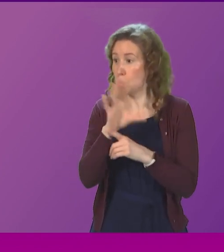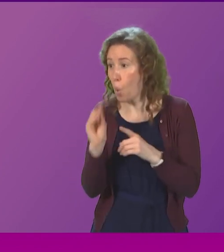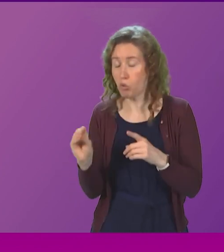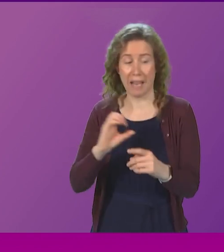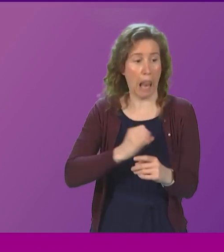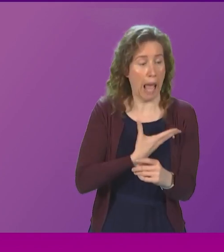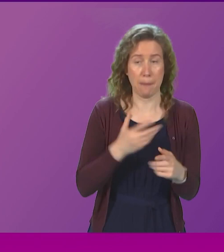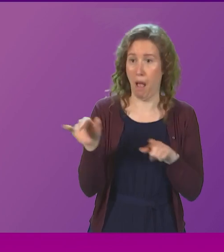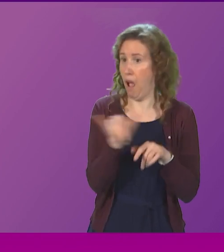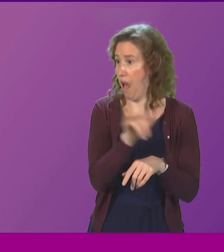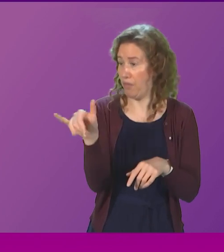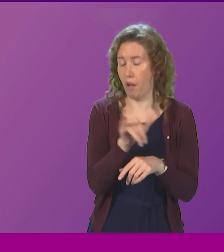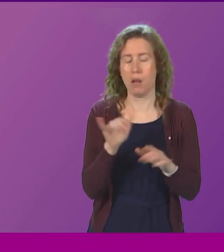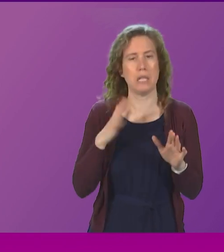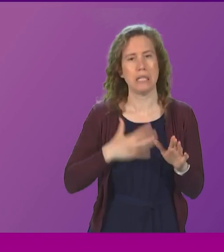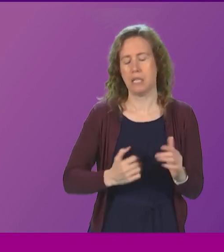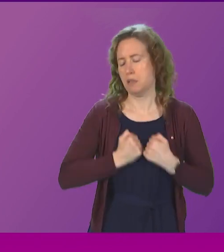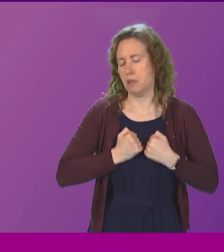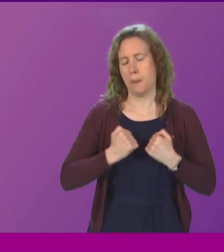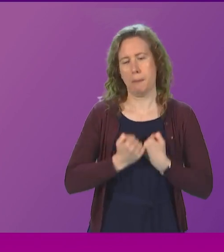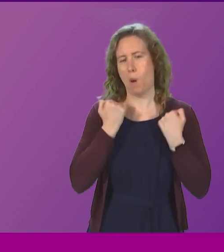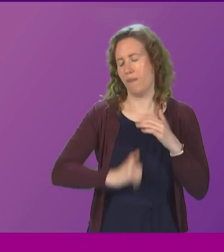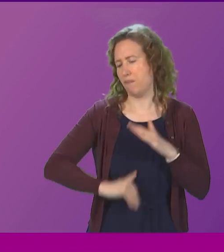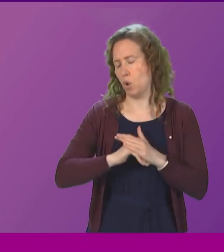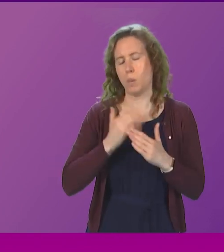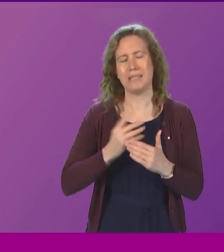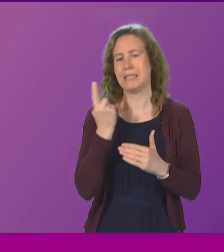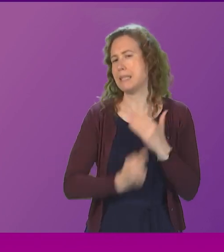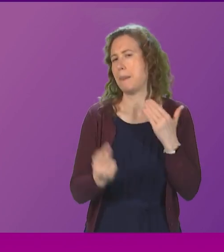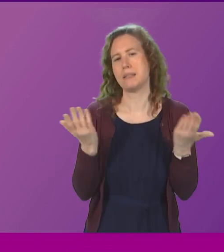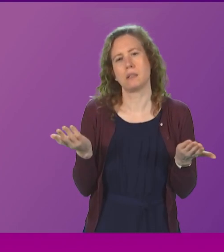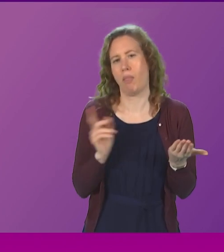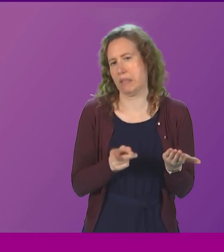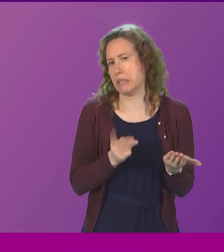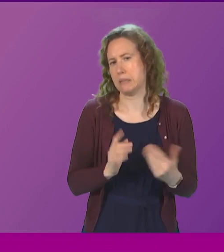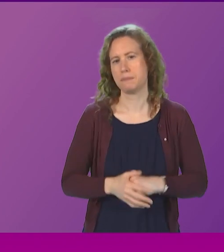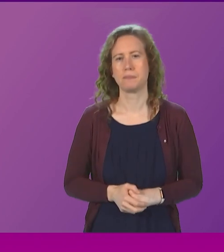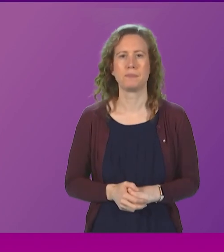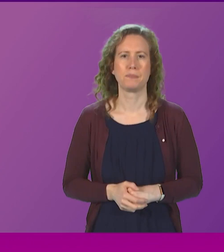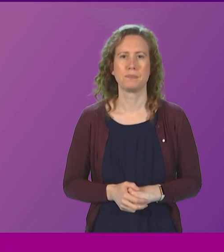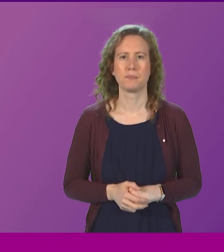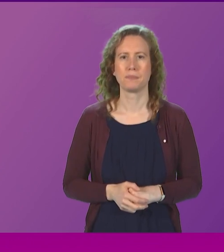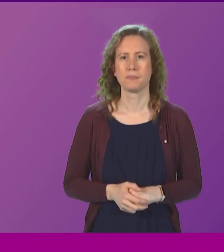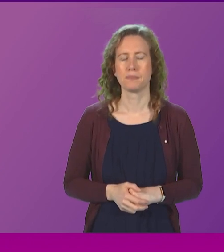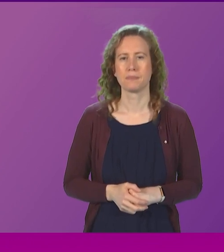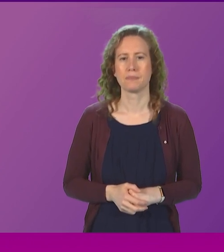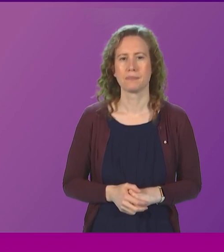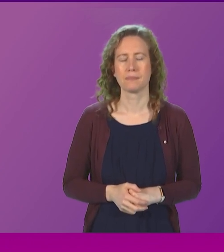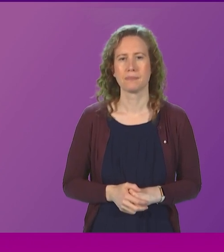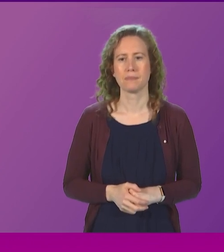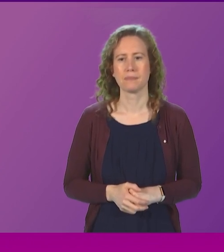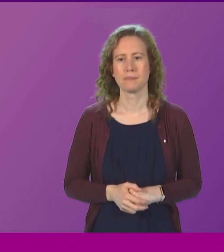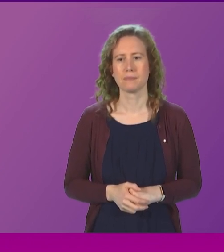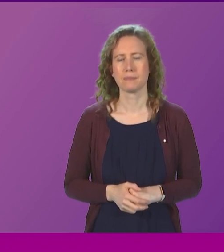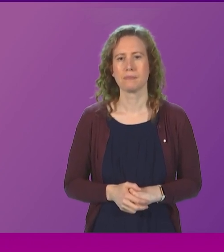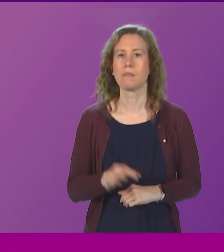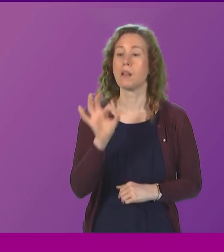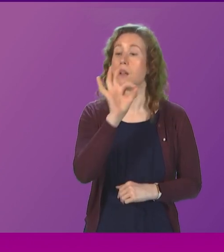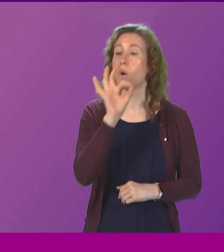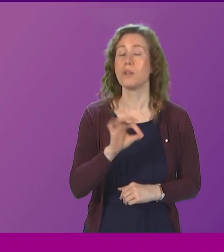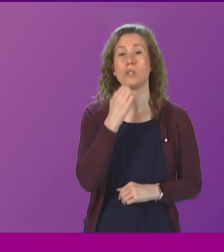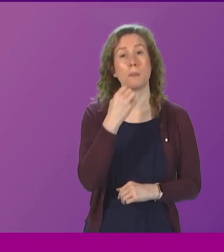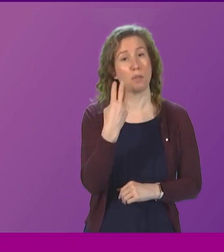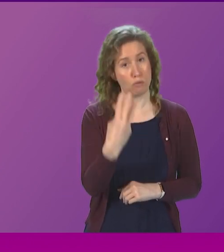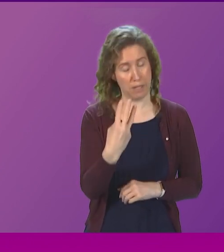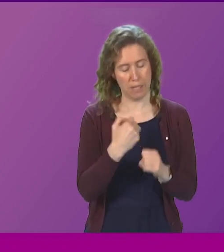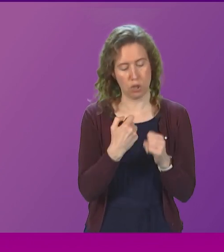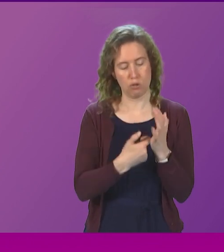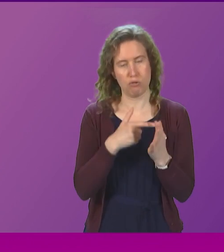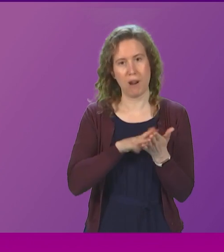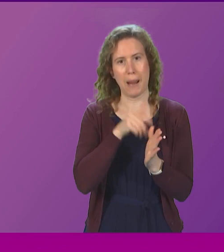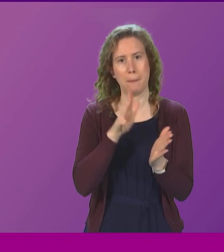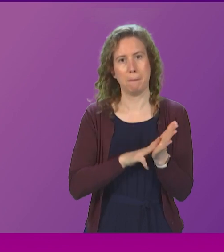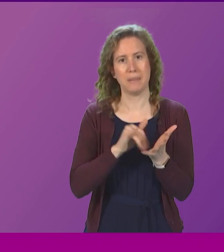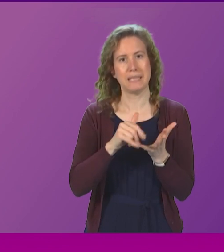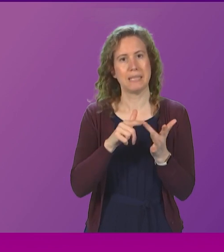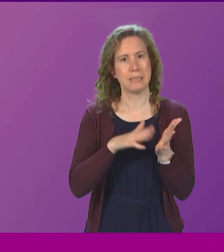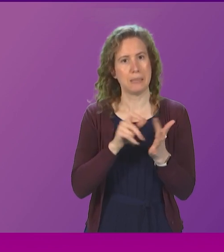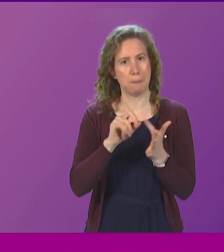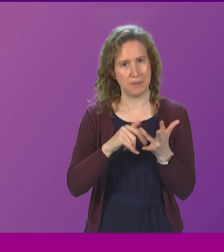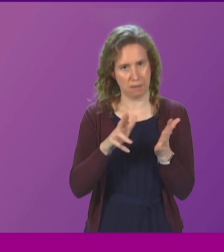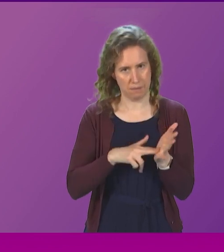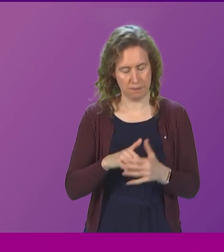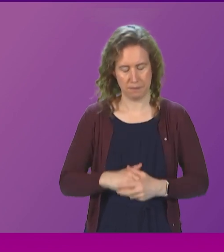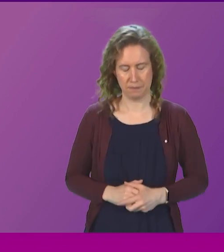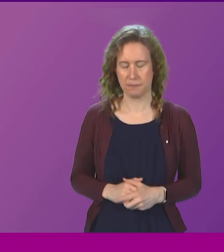the Labour Party, will be by having the full powers of an independent nation.